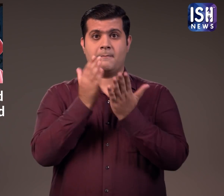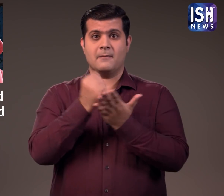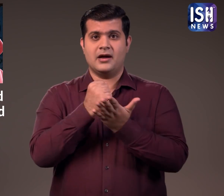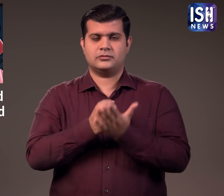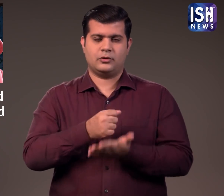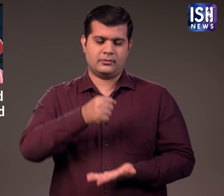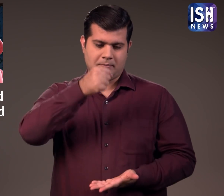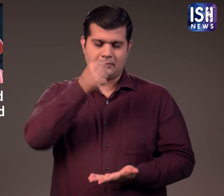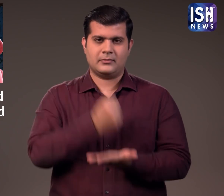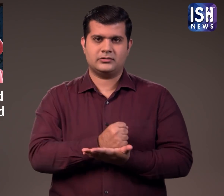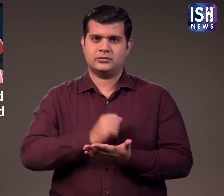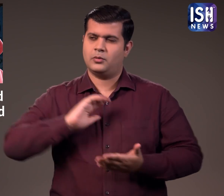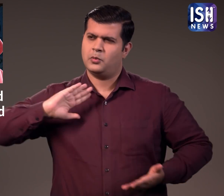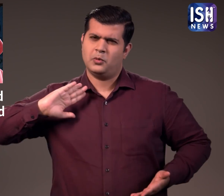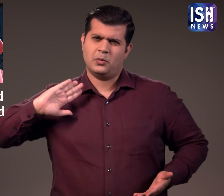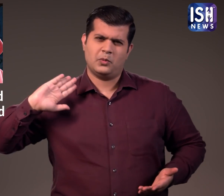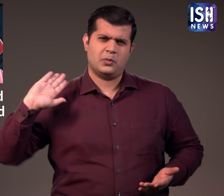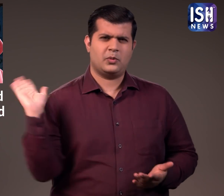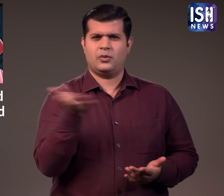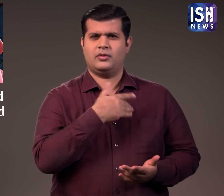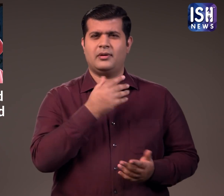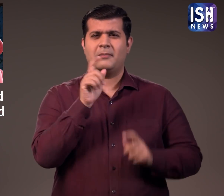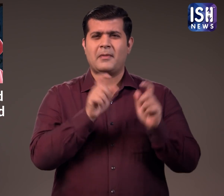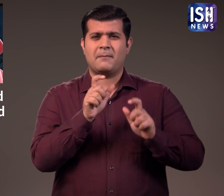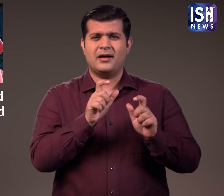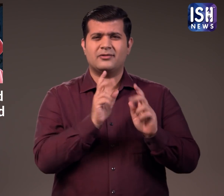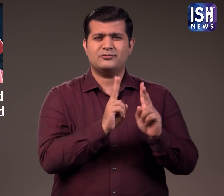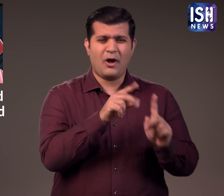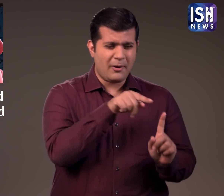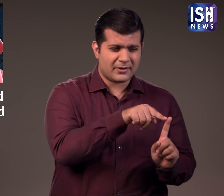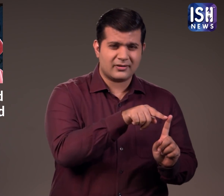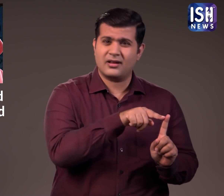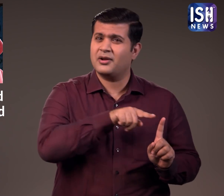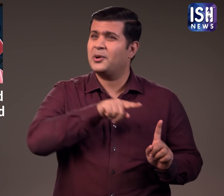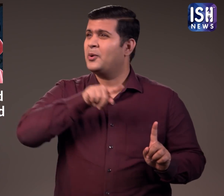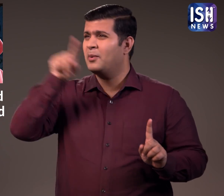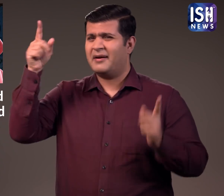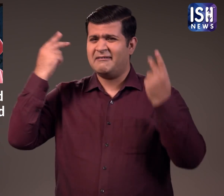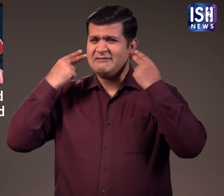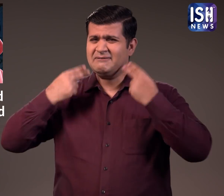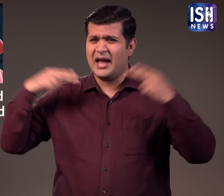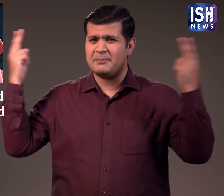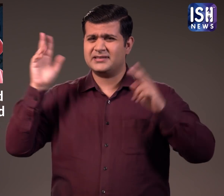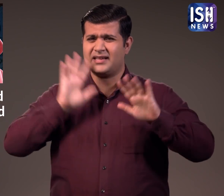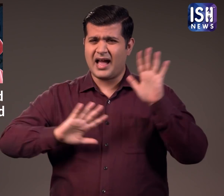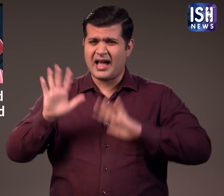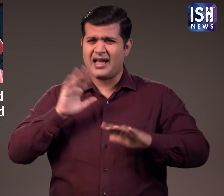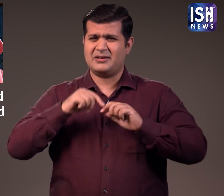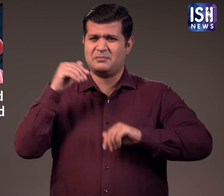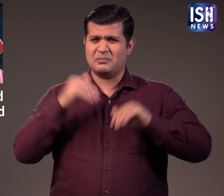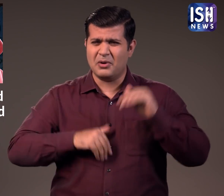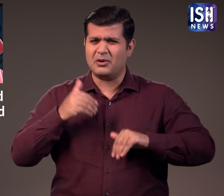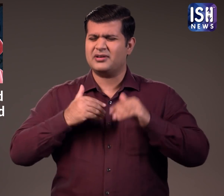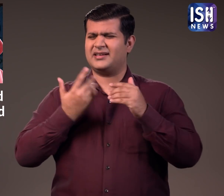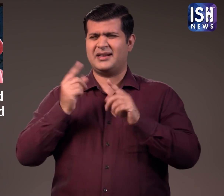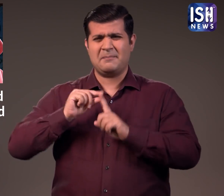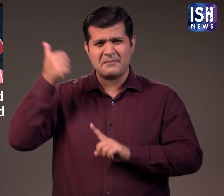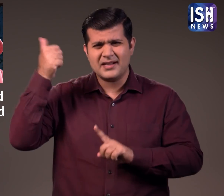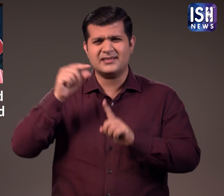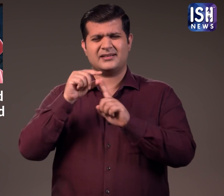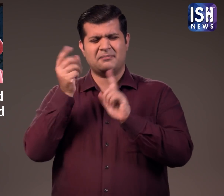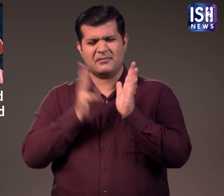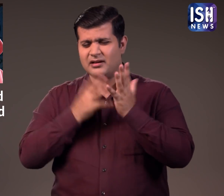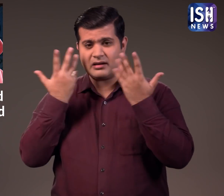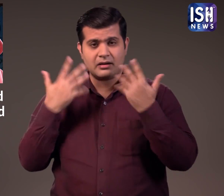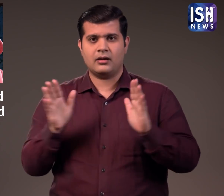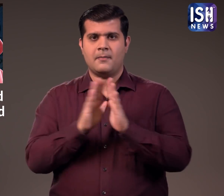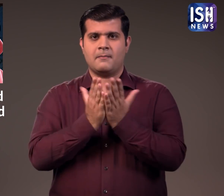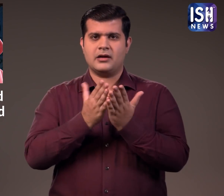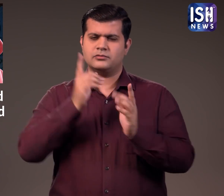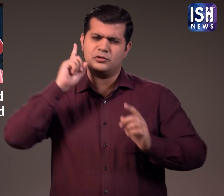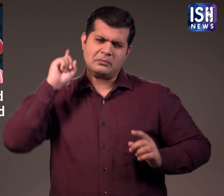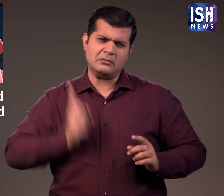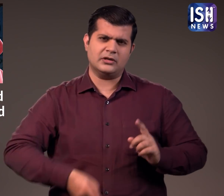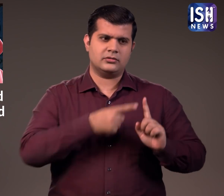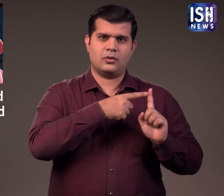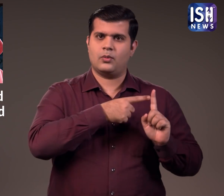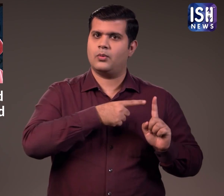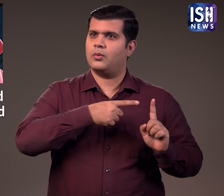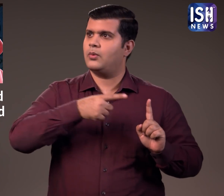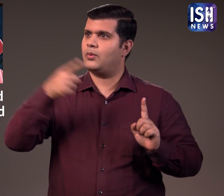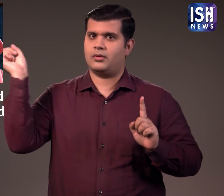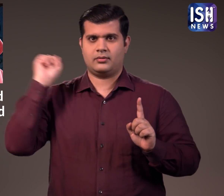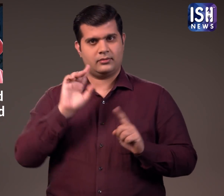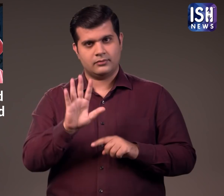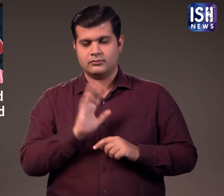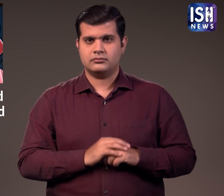must have a passport. From a layman to the most famous actor, politician, president, PM everyone must have a passport.